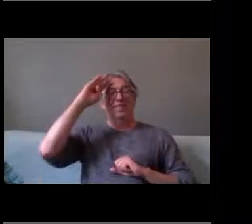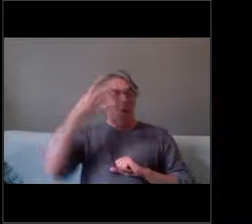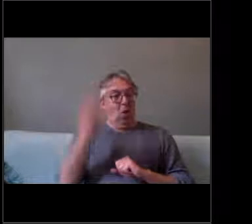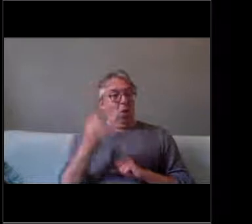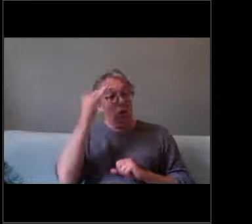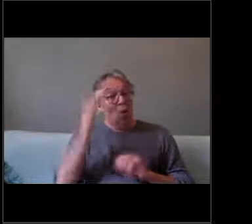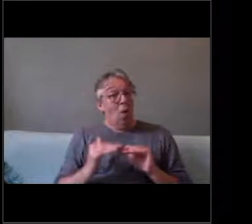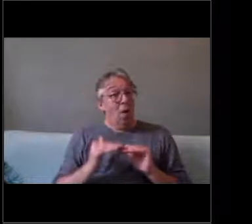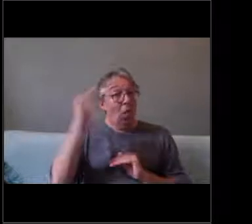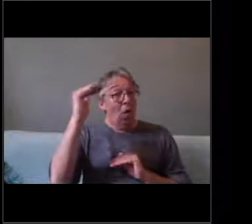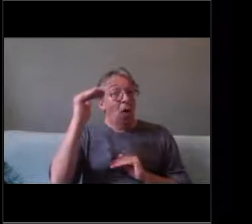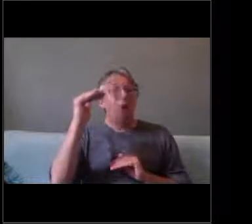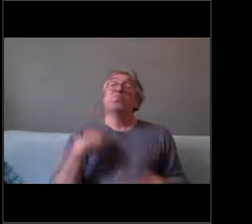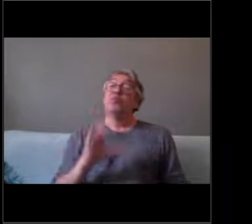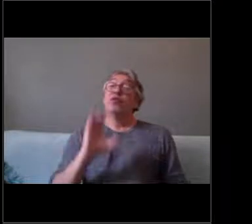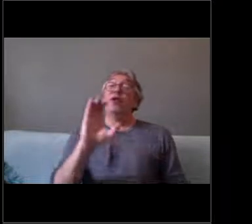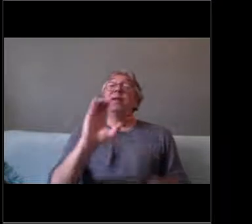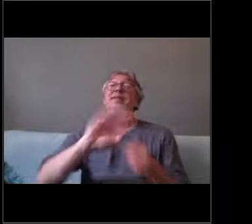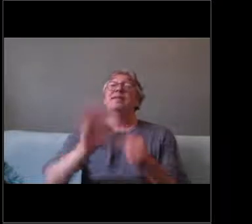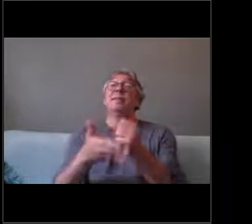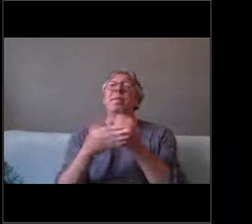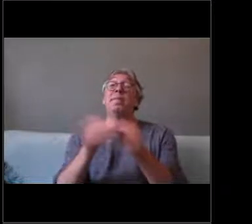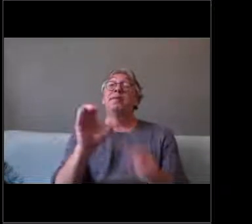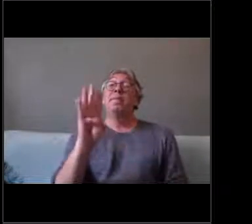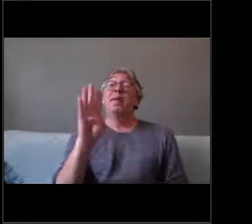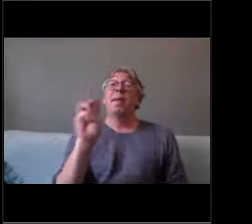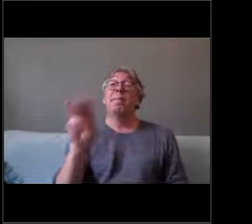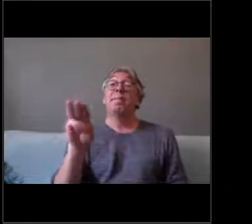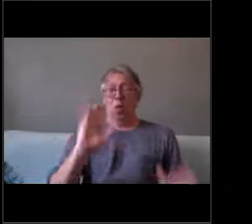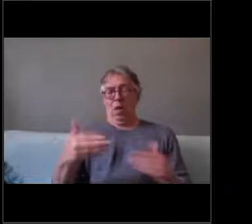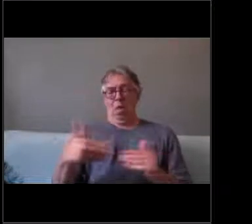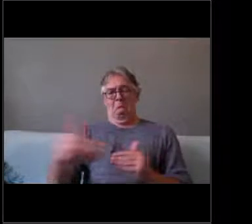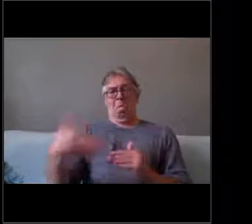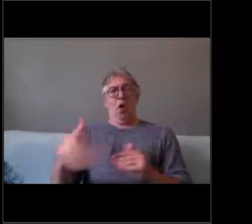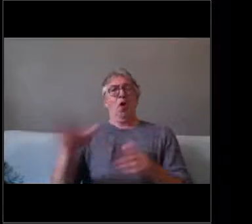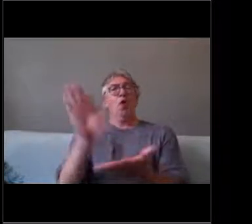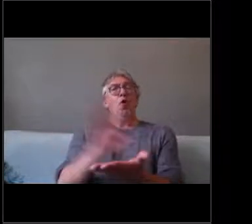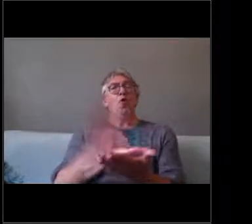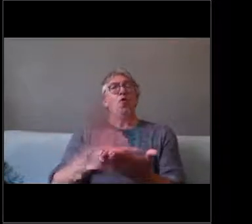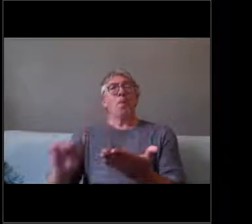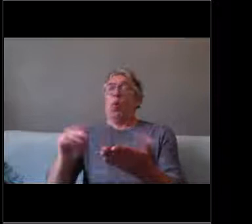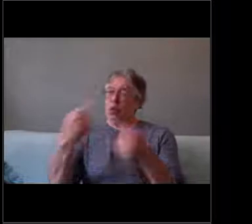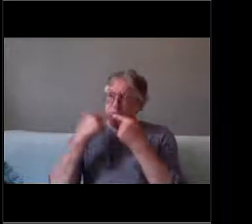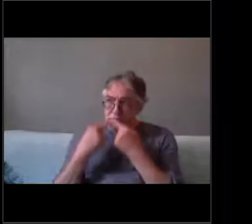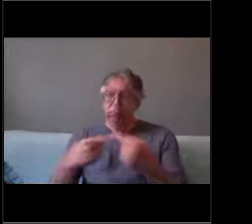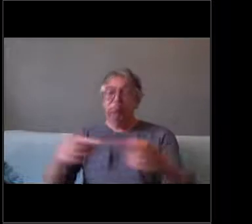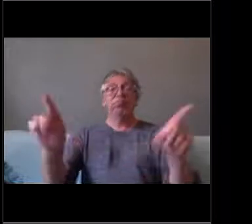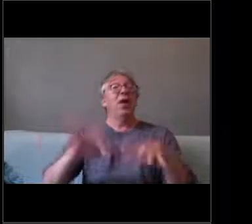CBM is preparing a launch of the report and a presentation for the 12th of August.